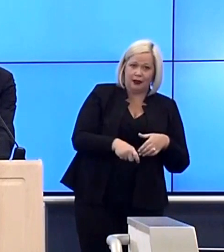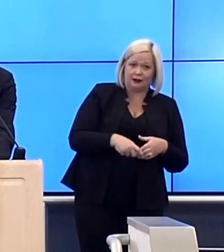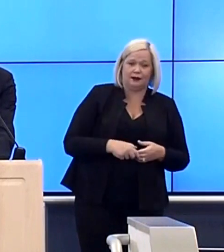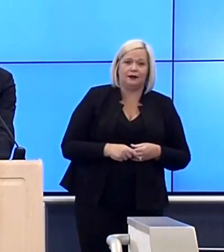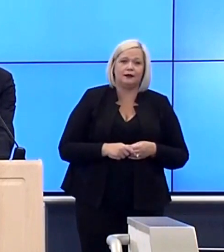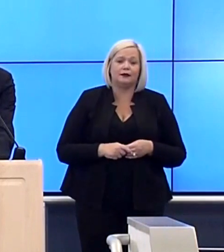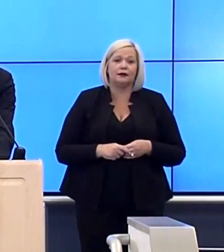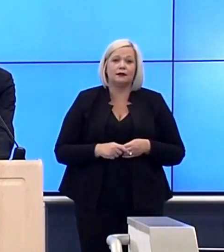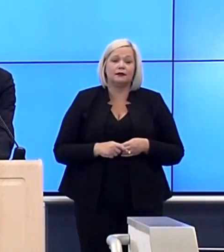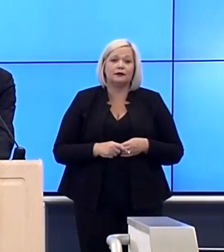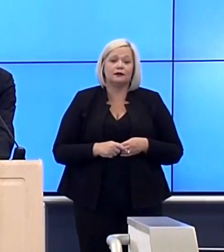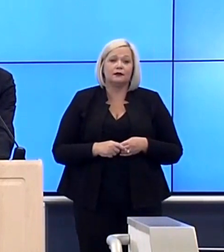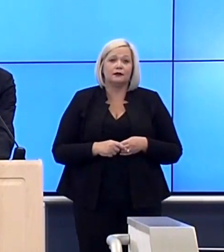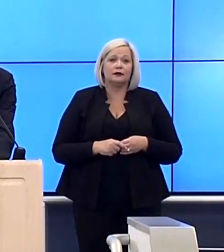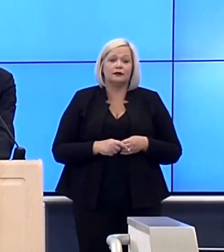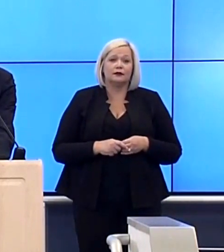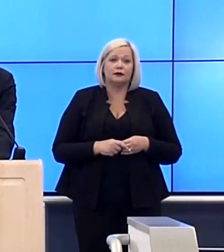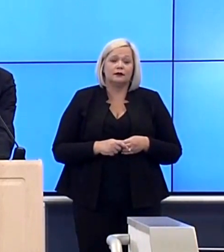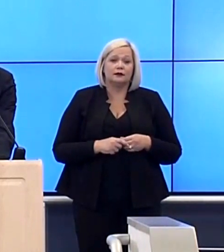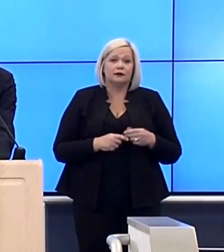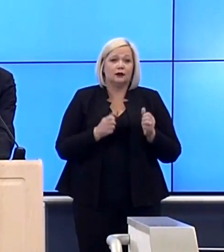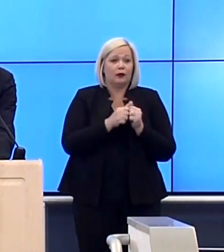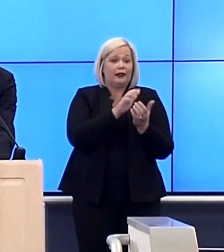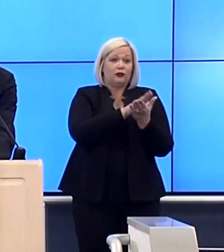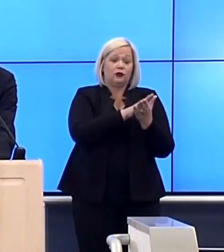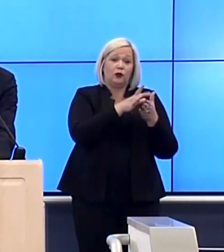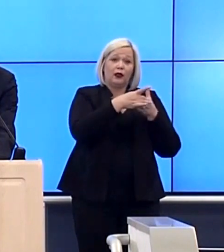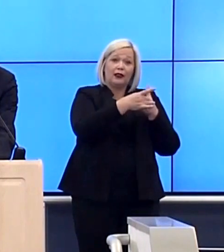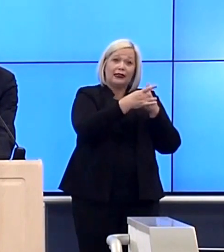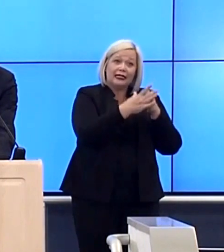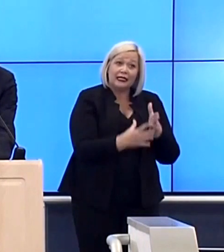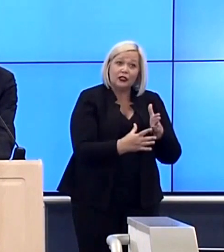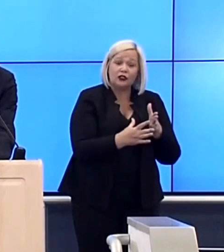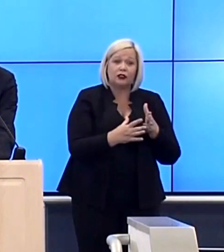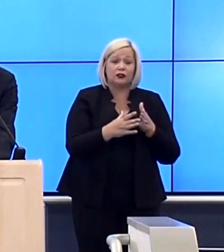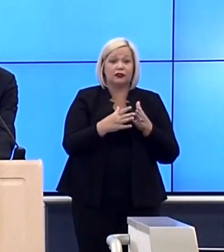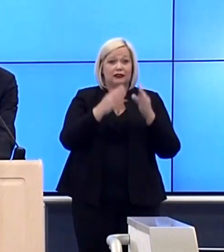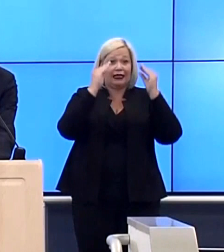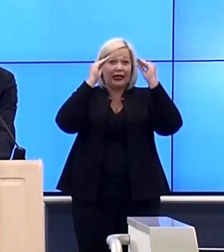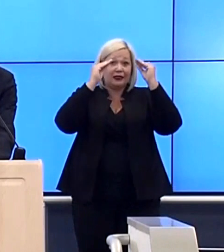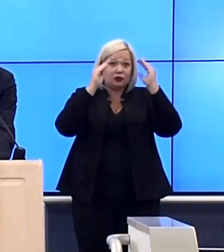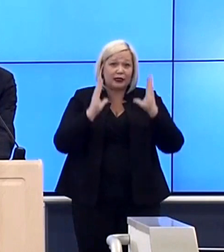WE ALLOW K THROUGH 8 SCHOOLS TO REMAIN OPEN WITH MASK REMAIN OPEN WITH MASK REQUIREMENTS IN PLACE. REQUIREMENTS IN PLACE. BASED ON DECISIO AMONG SCHOOL